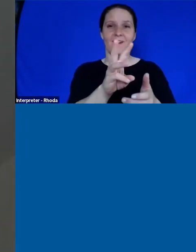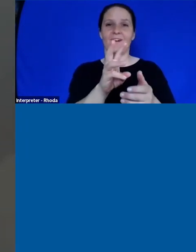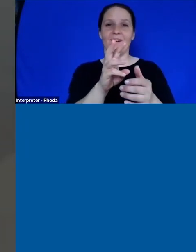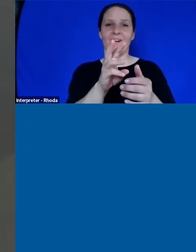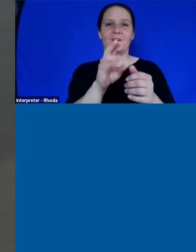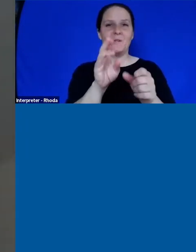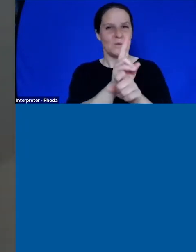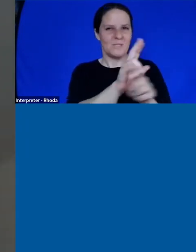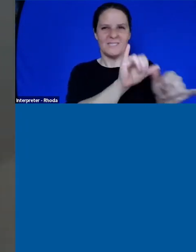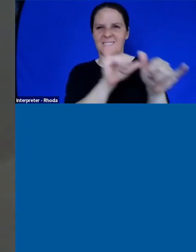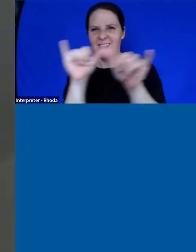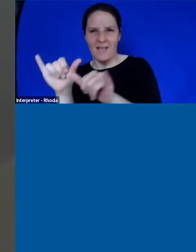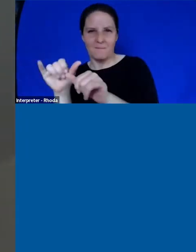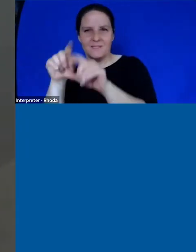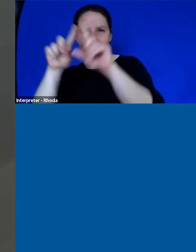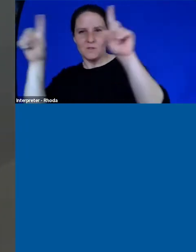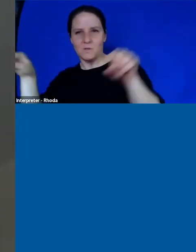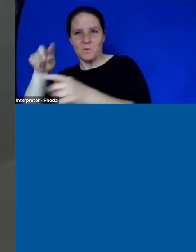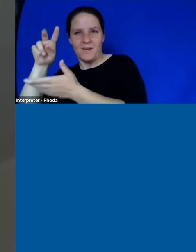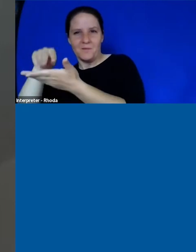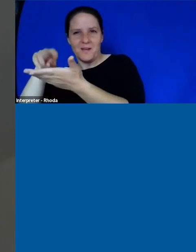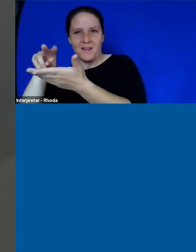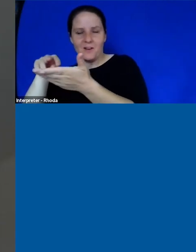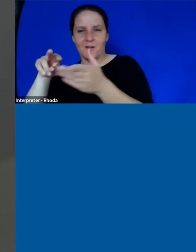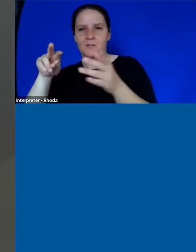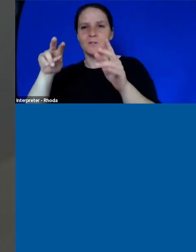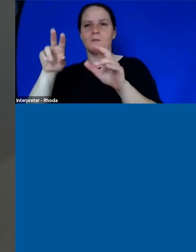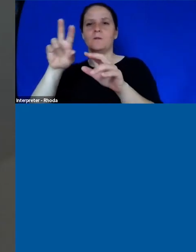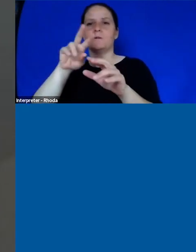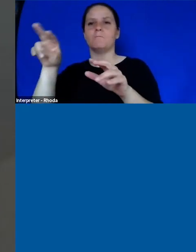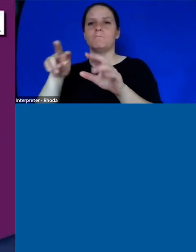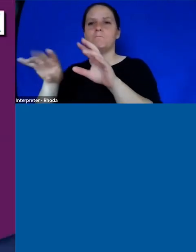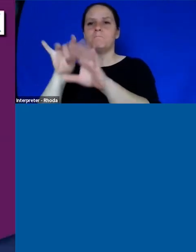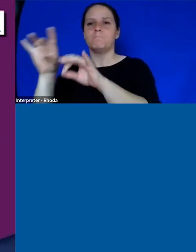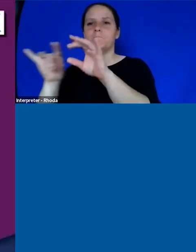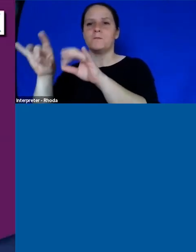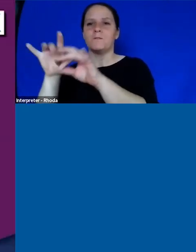to interpret, you know, what the data is on that site. Yeah. That's a great insight.